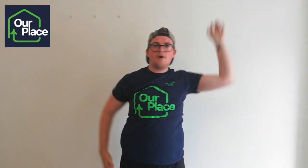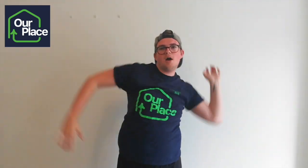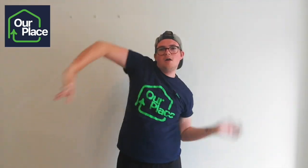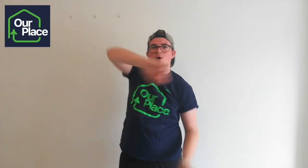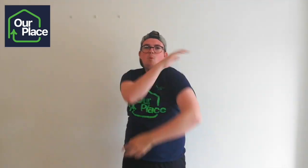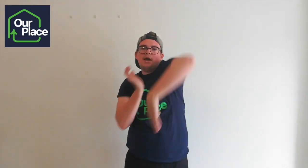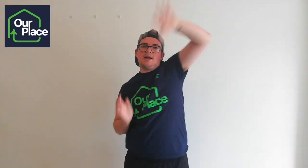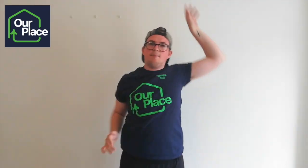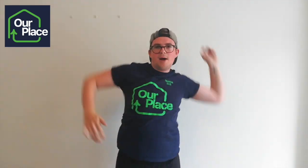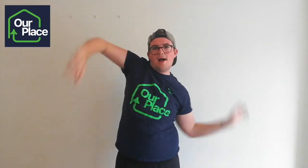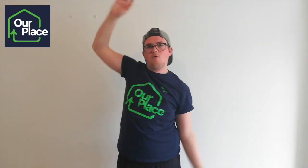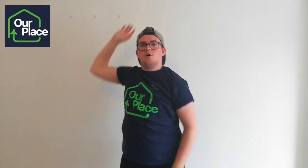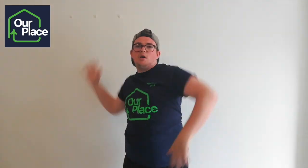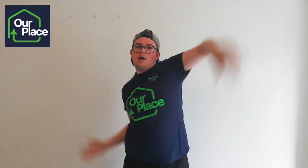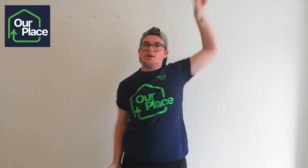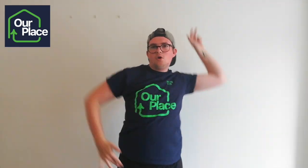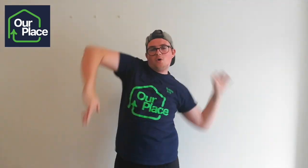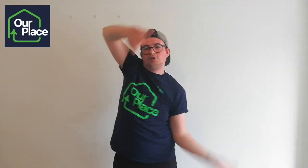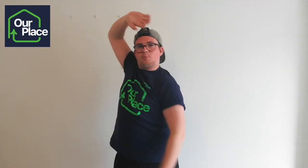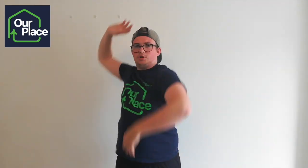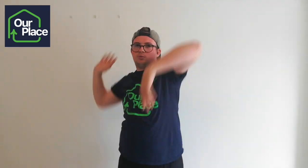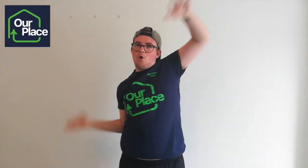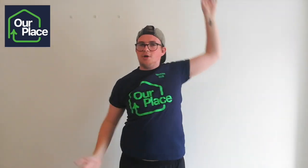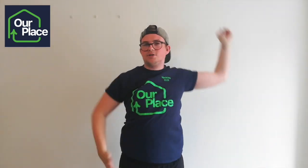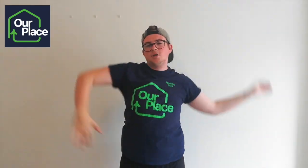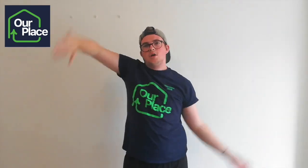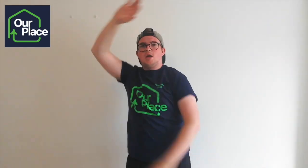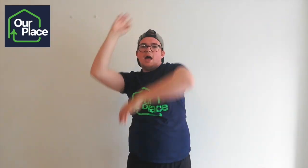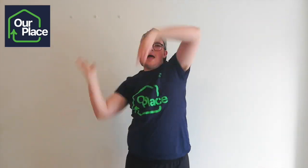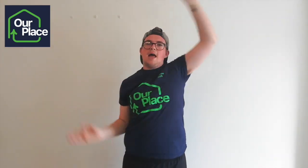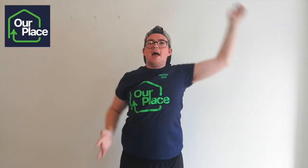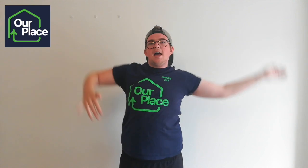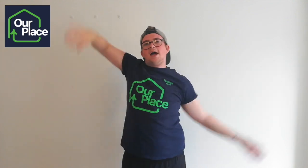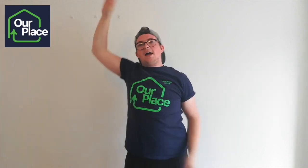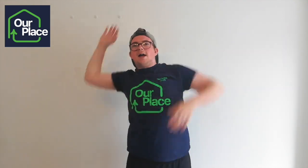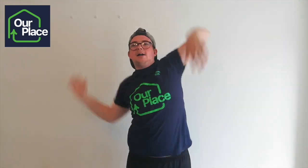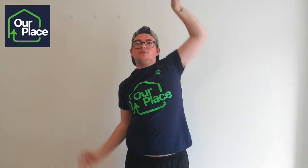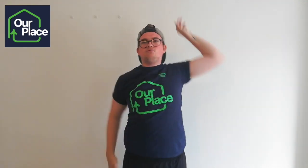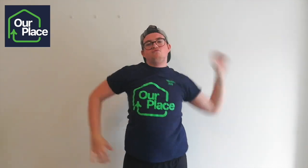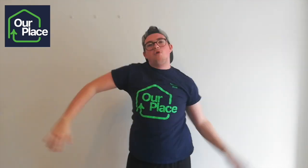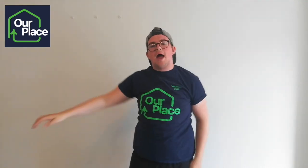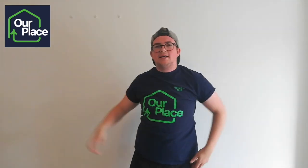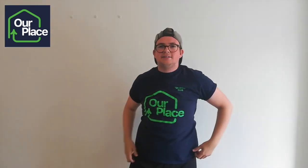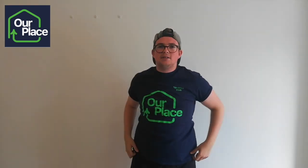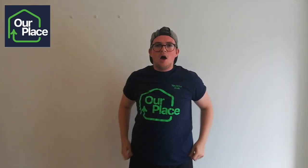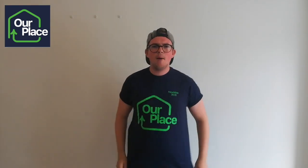wiggle about like an octopus would and rest